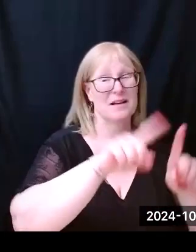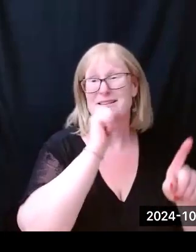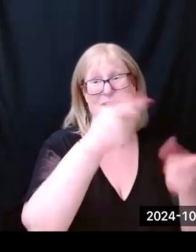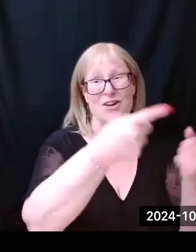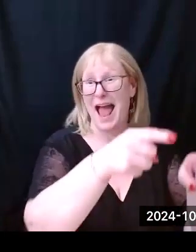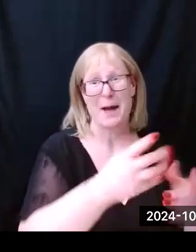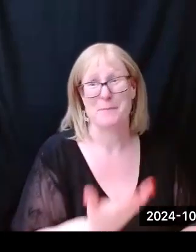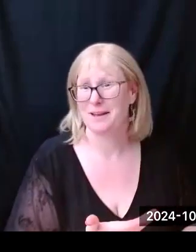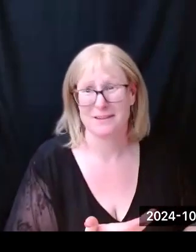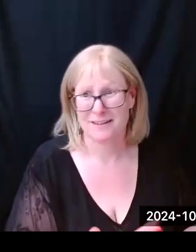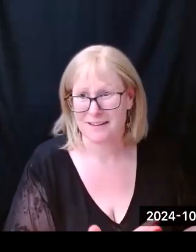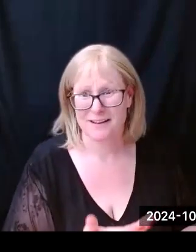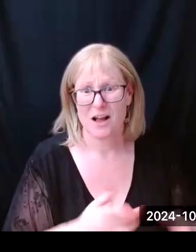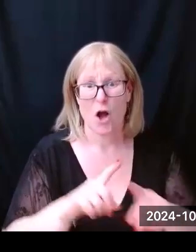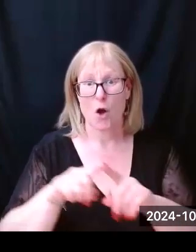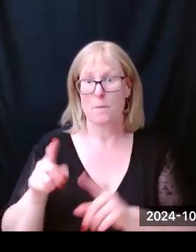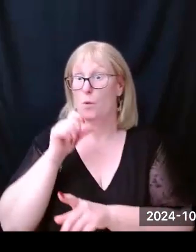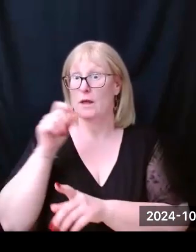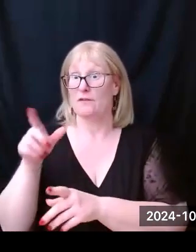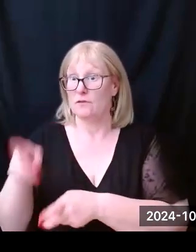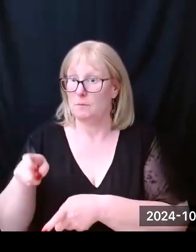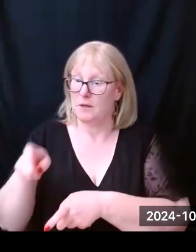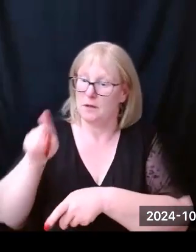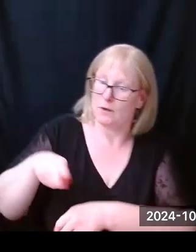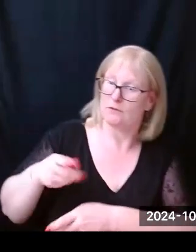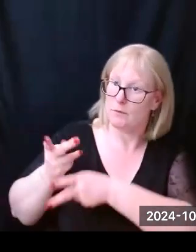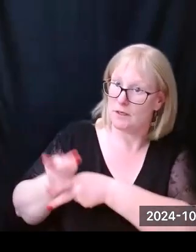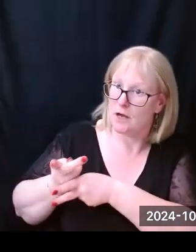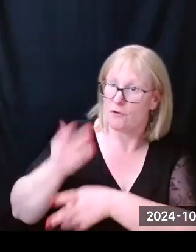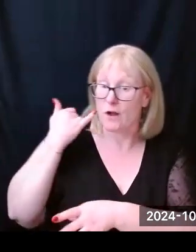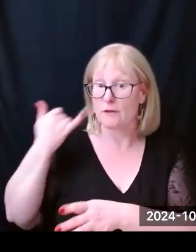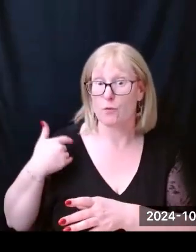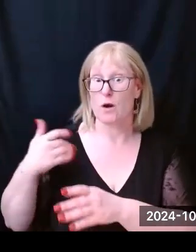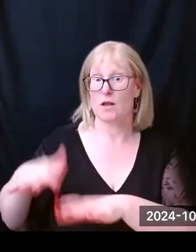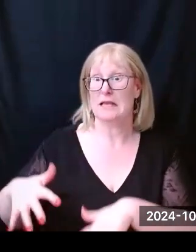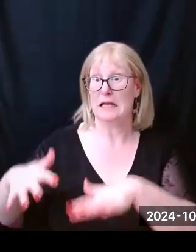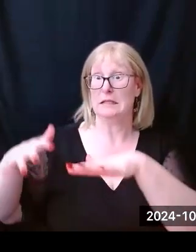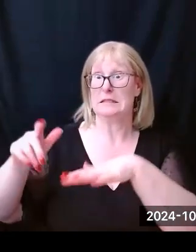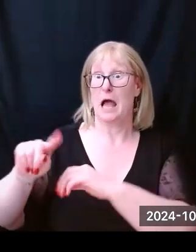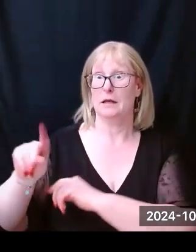call this the anxiety zone is because if we start pushing kids and demanding